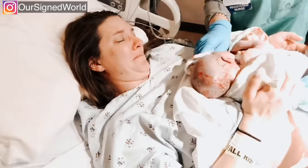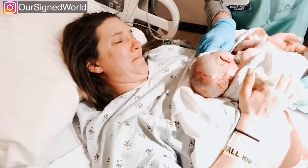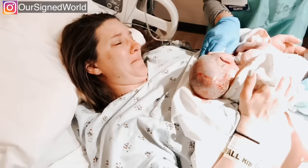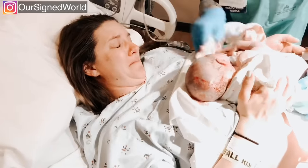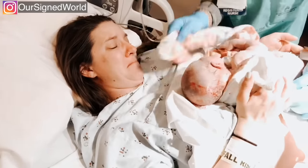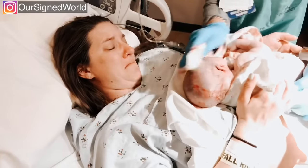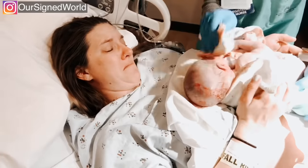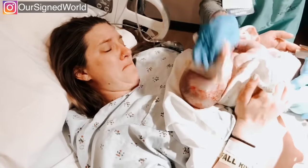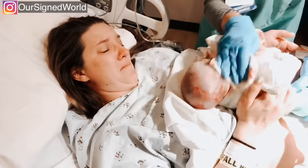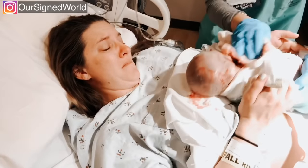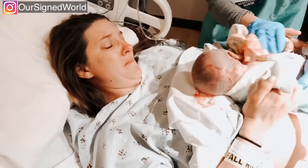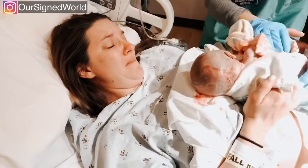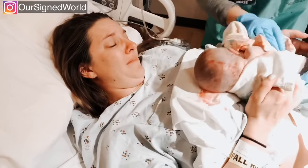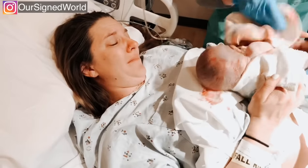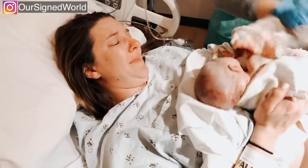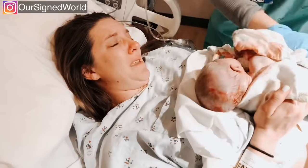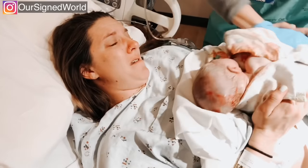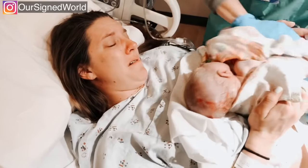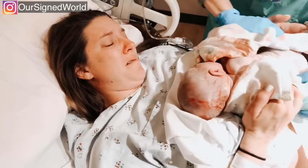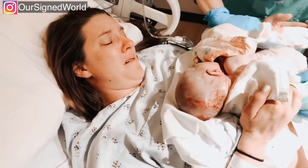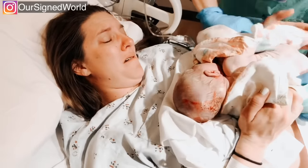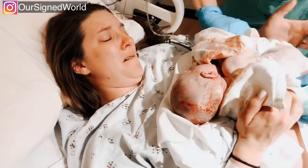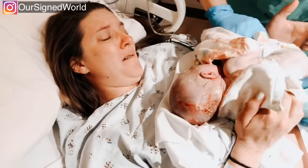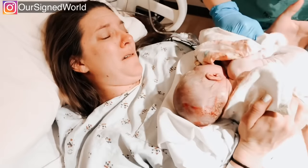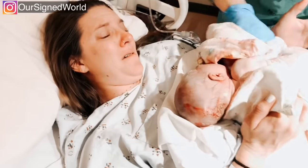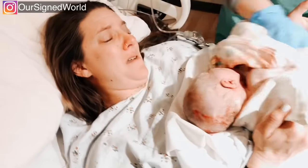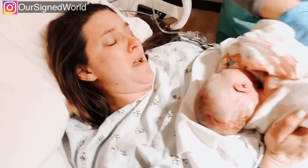Madison: crying